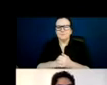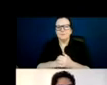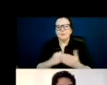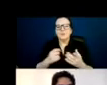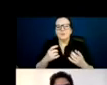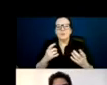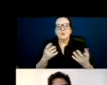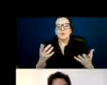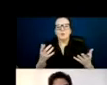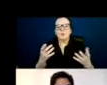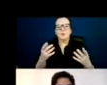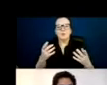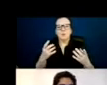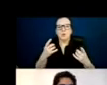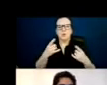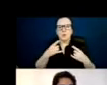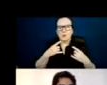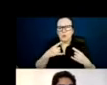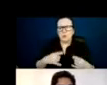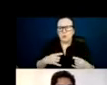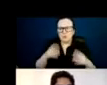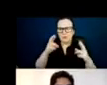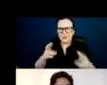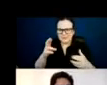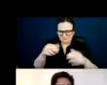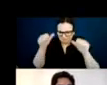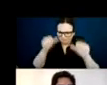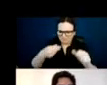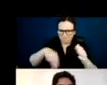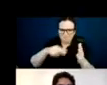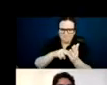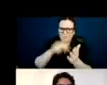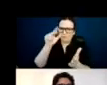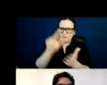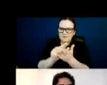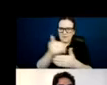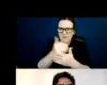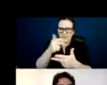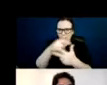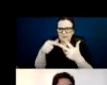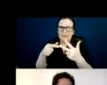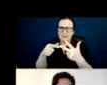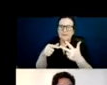covenants and treaties when they are ratified by these countries, they are part of the internal